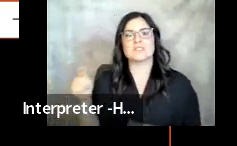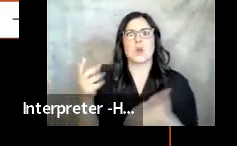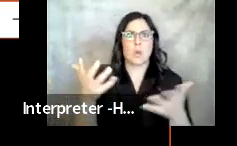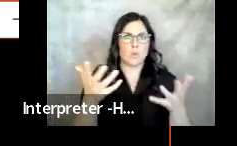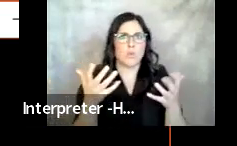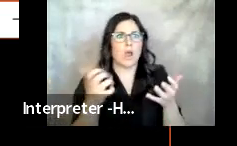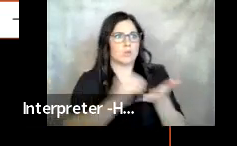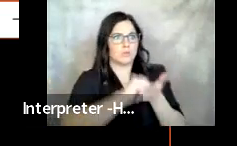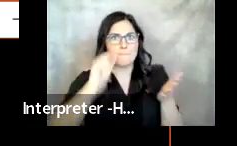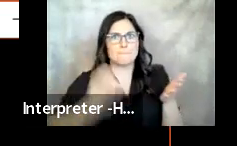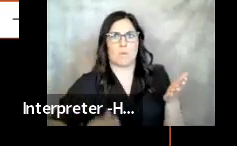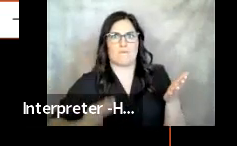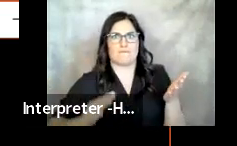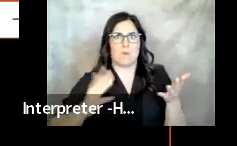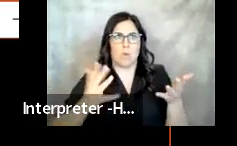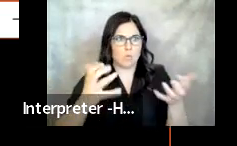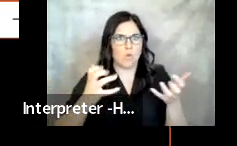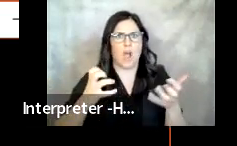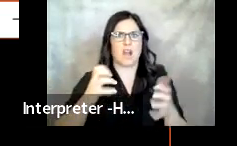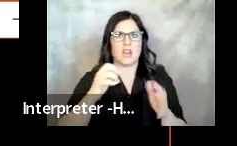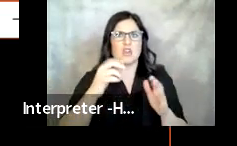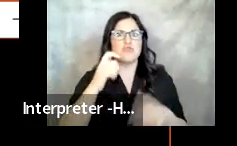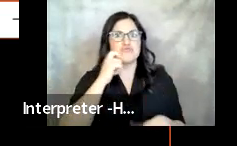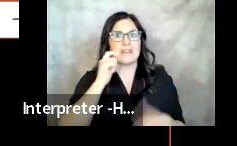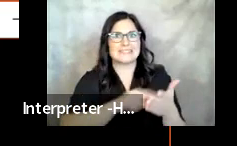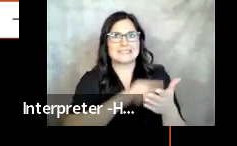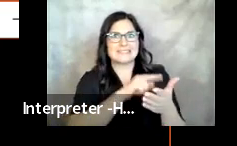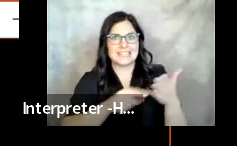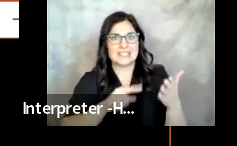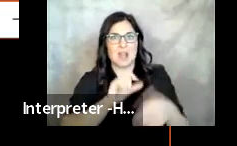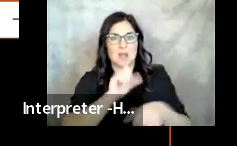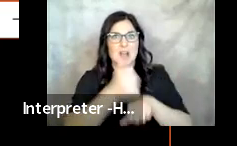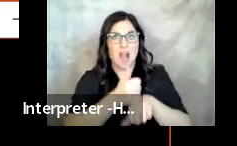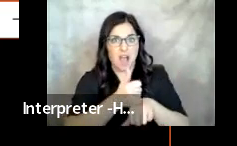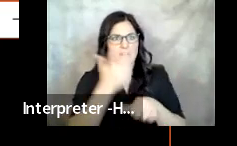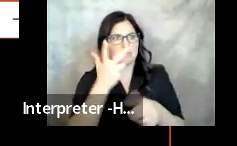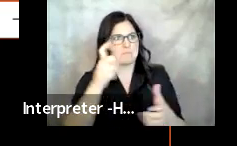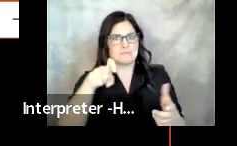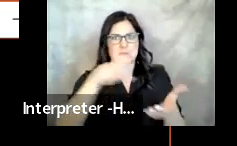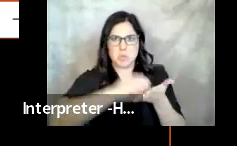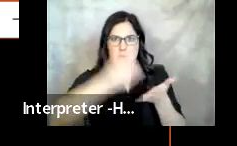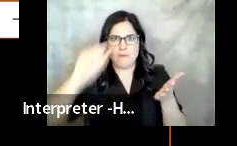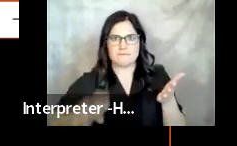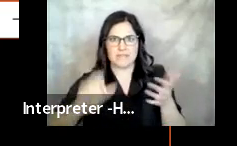Remove them as symbols of racism and so on. So as a way of introducing. This.